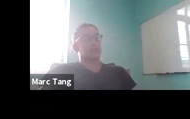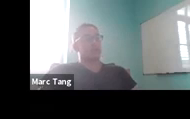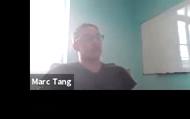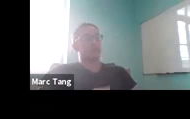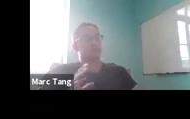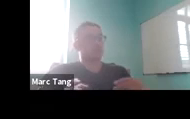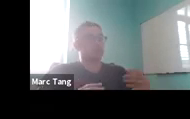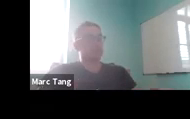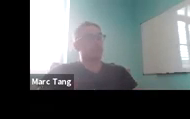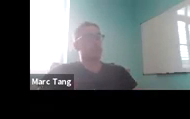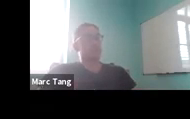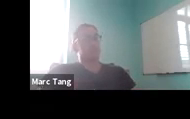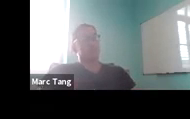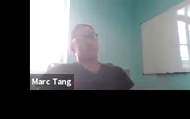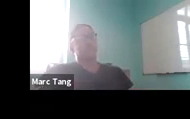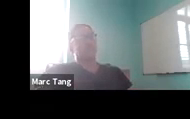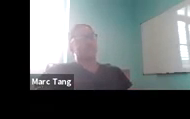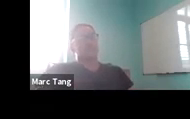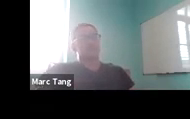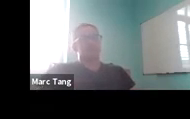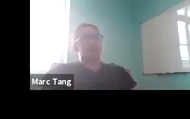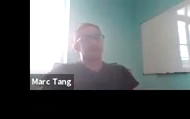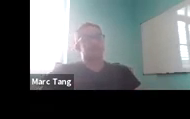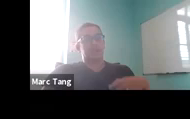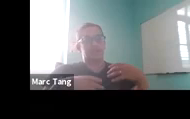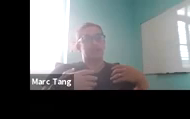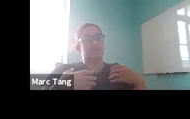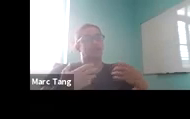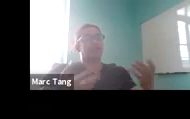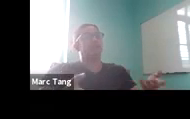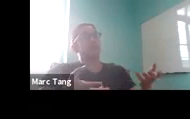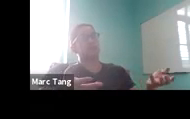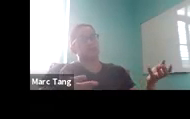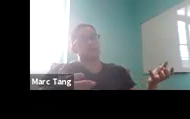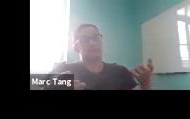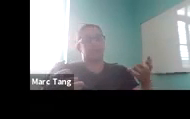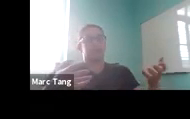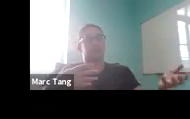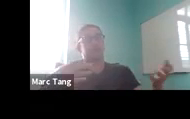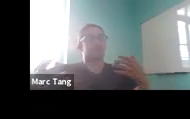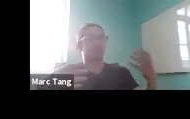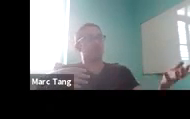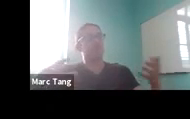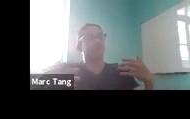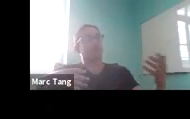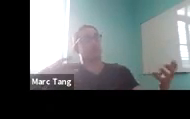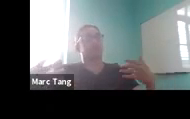it could be due to different reasons but it's kind of also what i feel when i talk to people